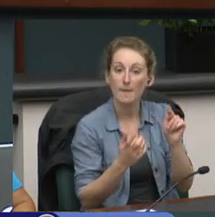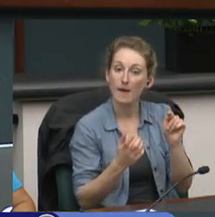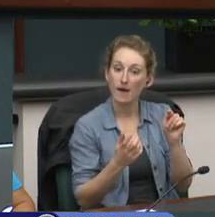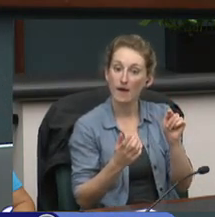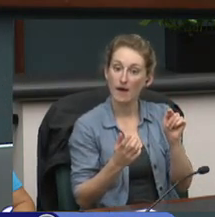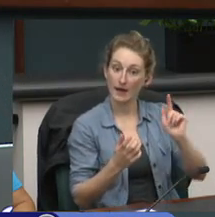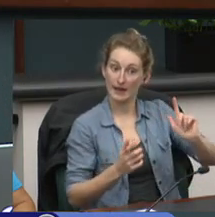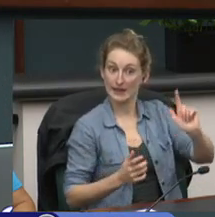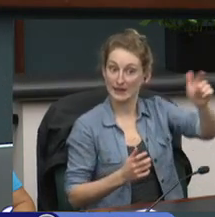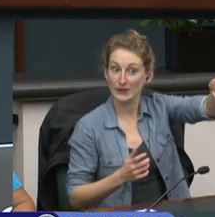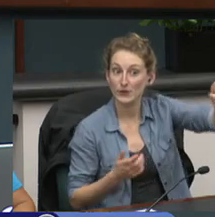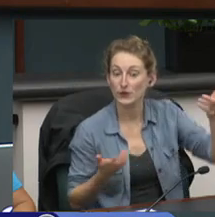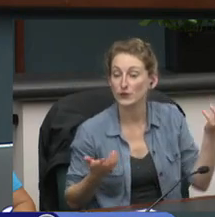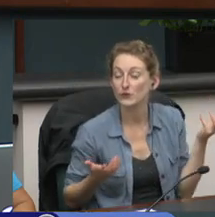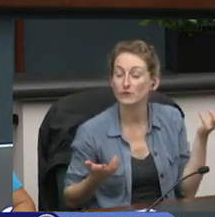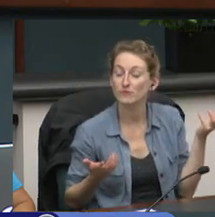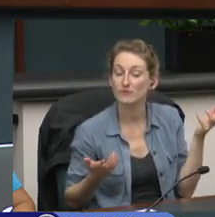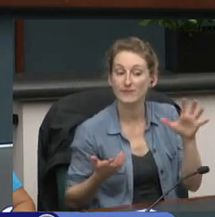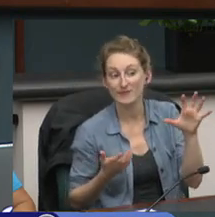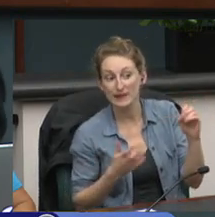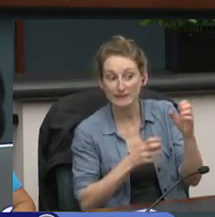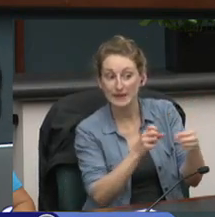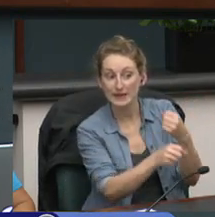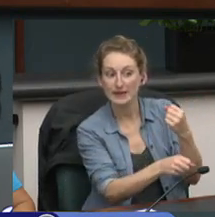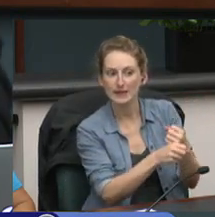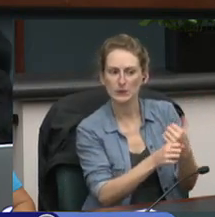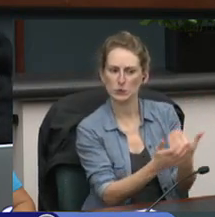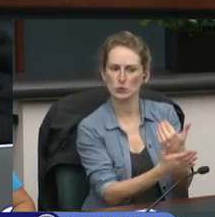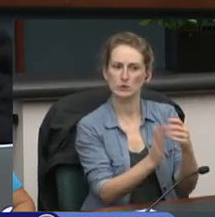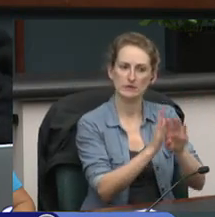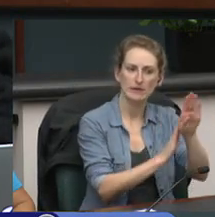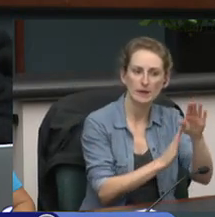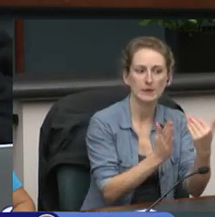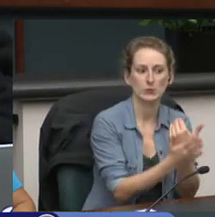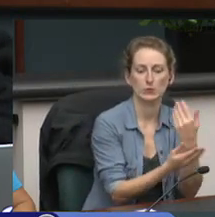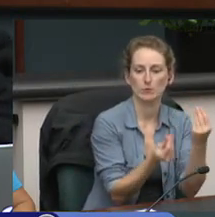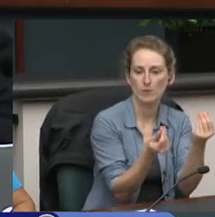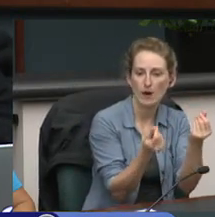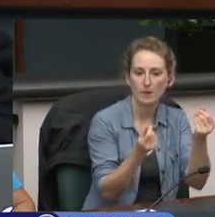development out there development of new property on on parking lots because